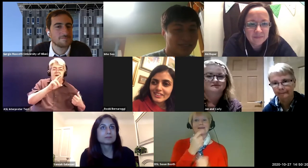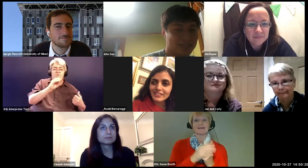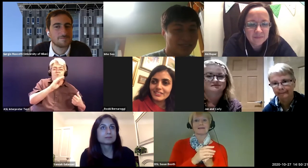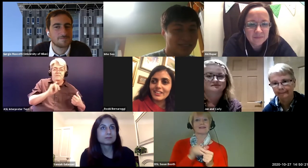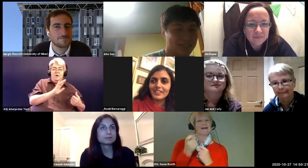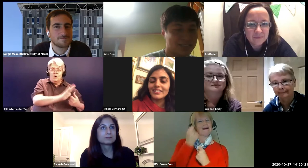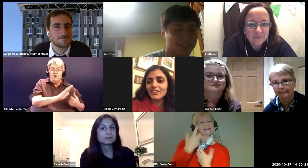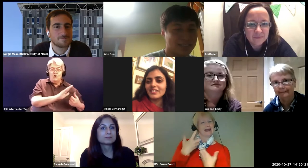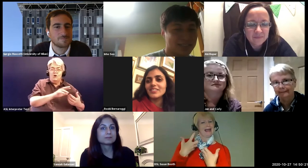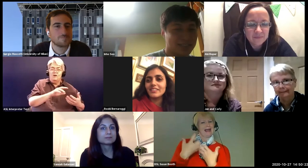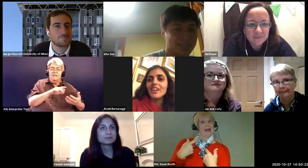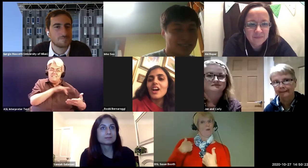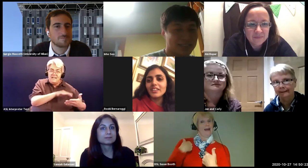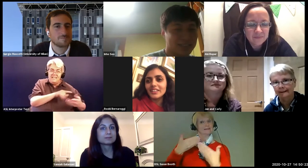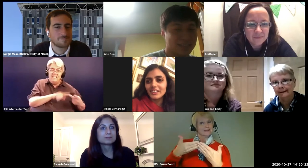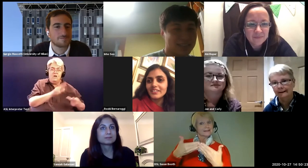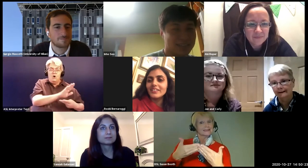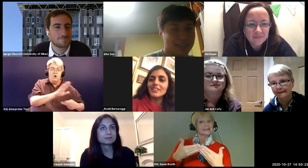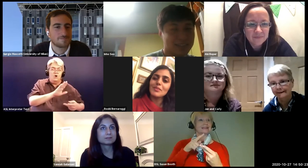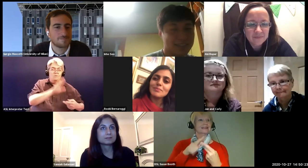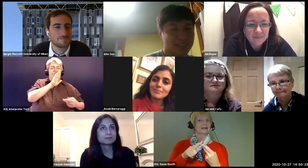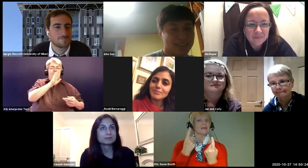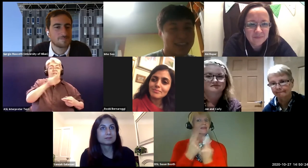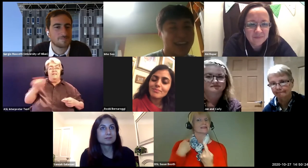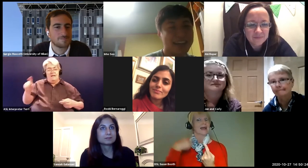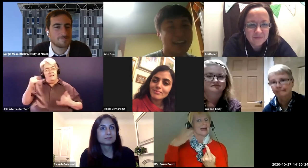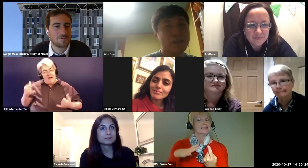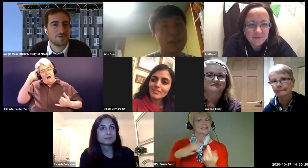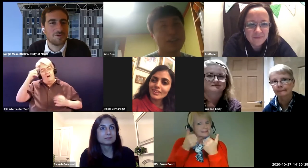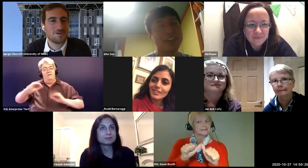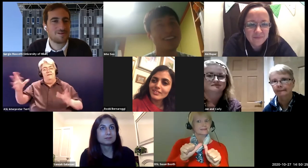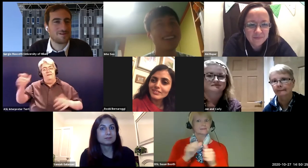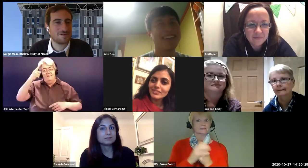and and the things that I needed yeah I definitely agree